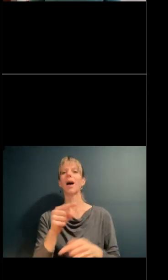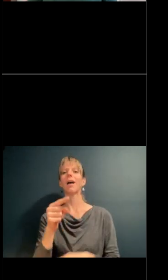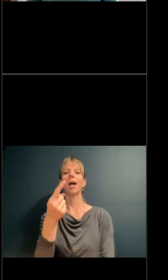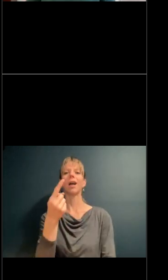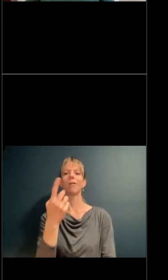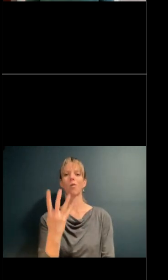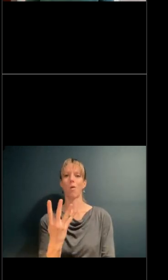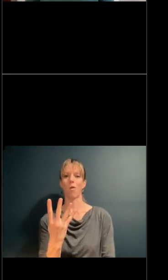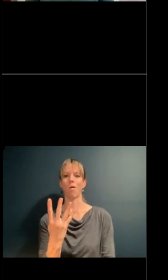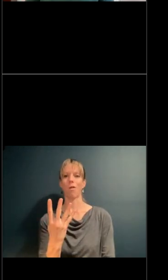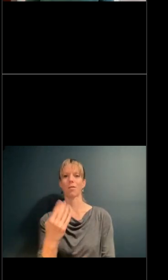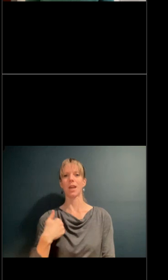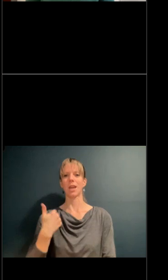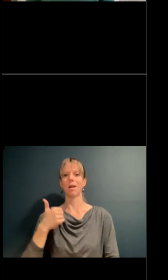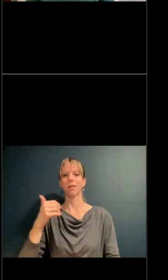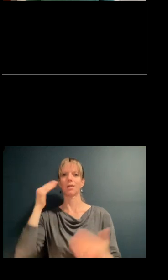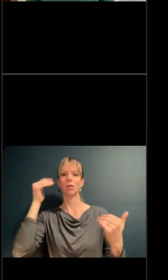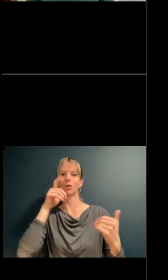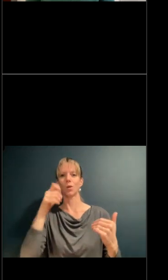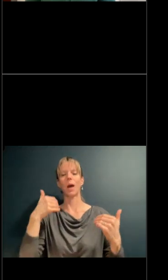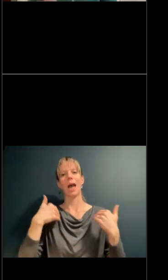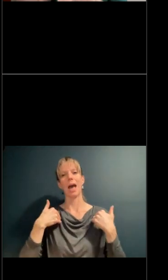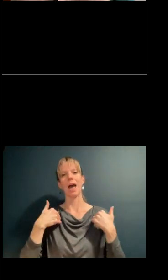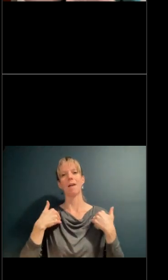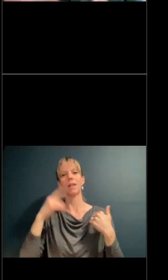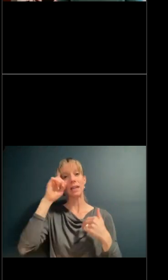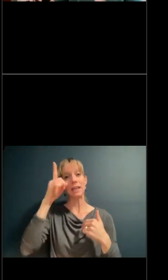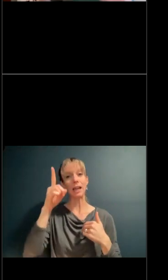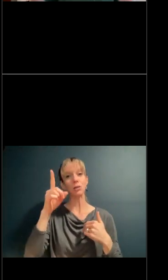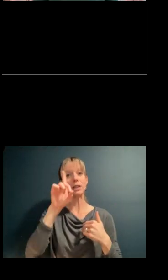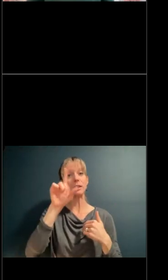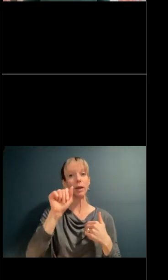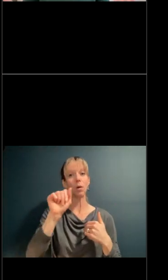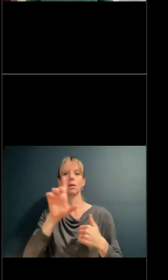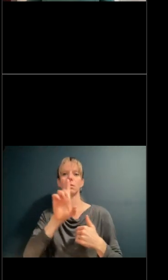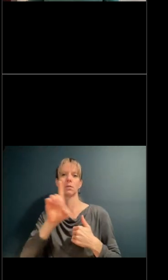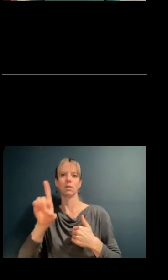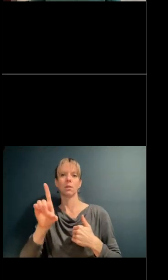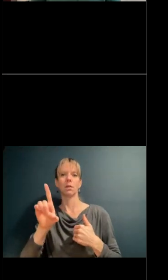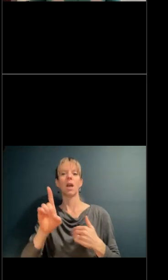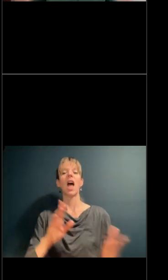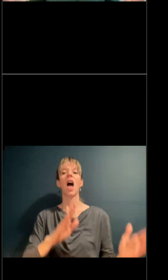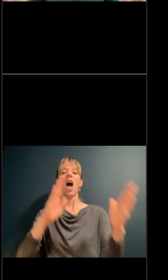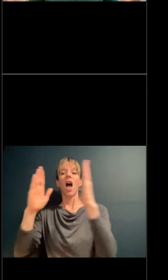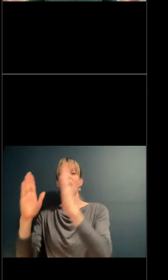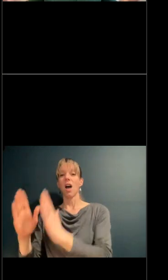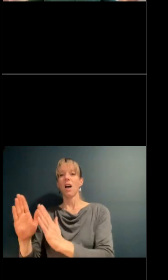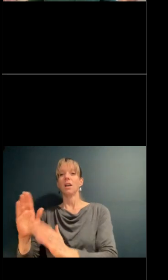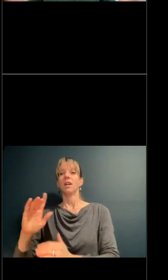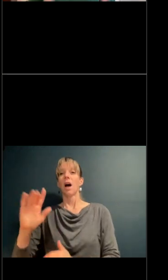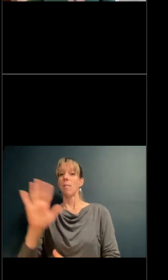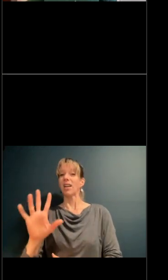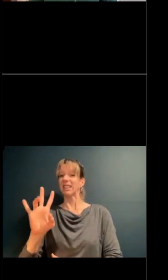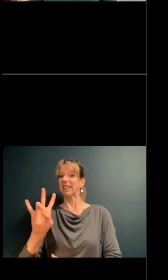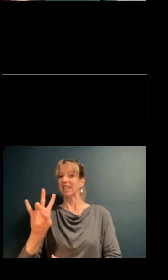adults with intellectual and developmental disabilities. On the far right, about 75% of all Americans are sharing their time,